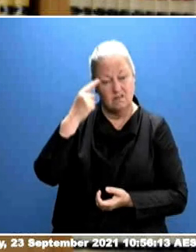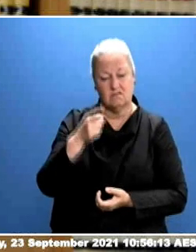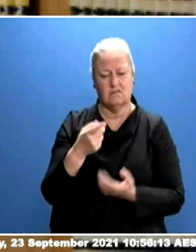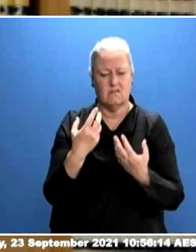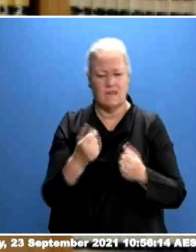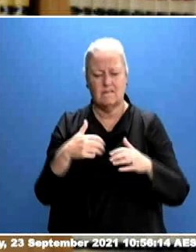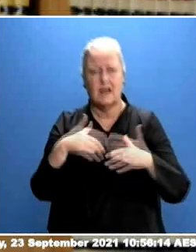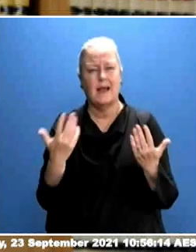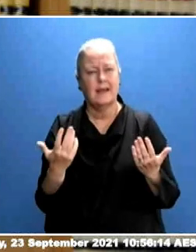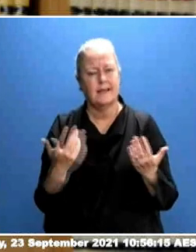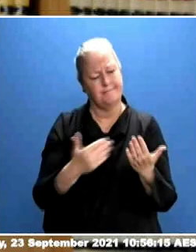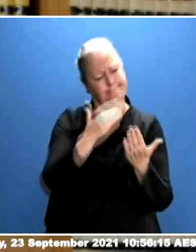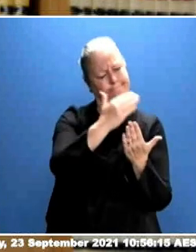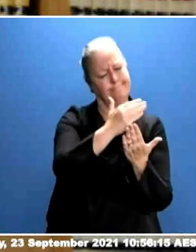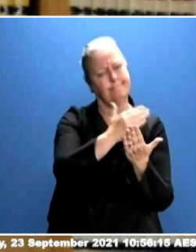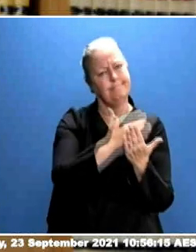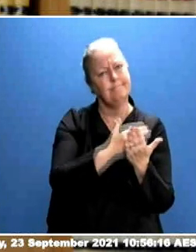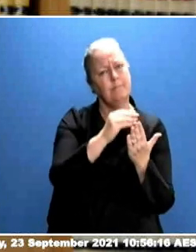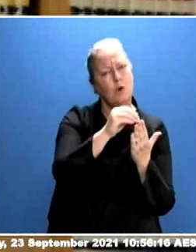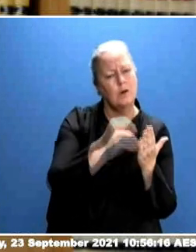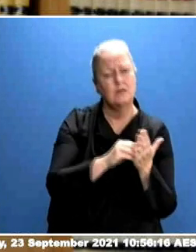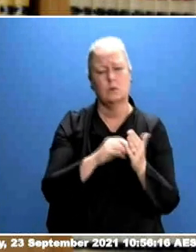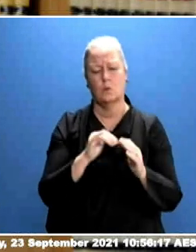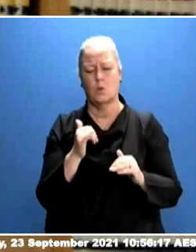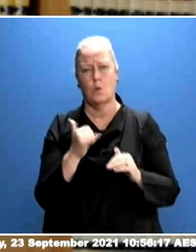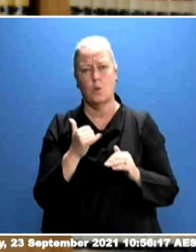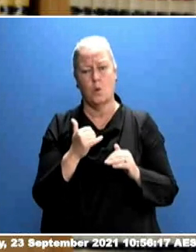or a proposal which the Department is pursuing?